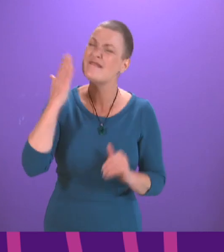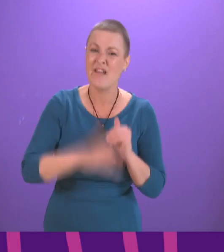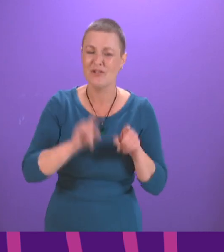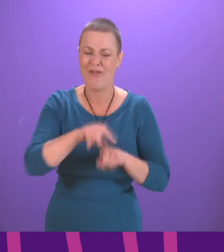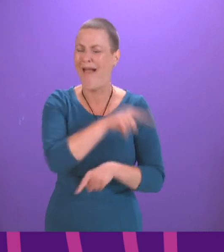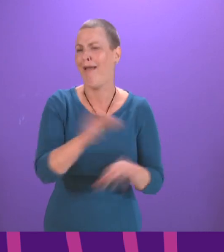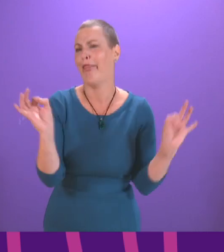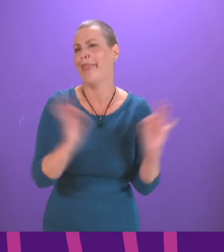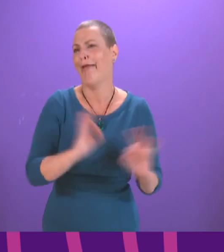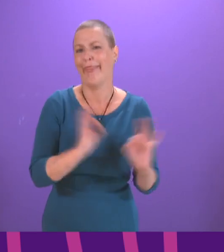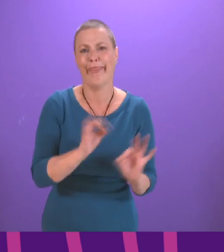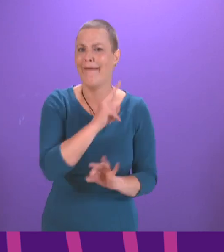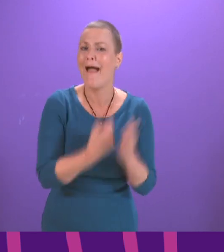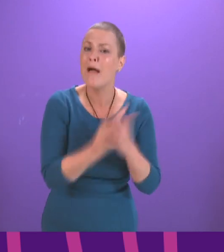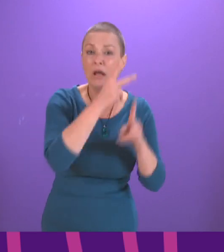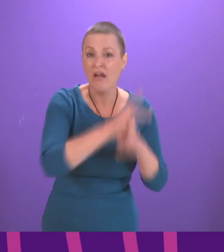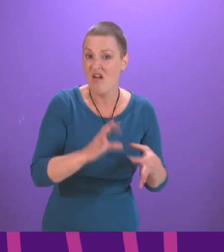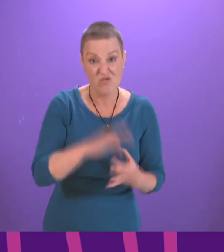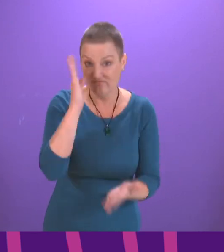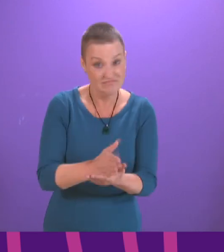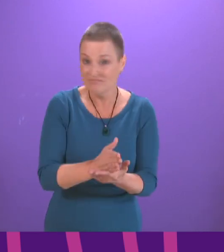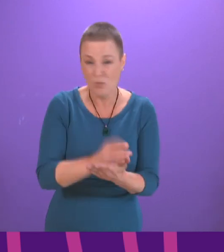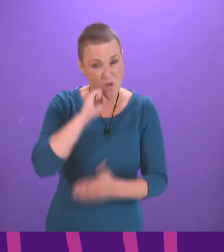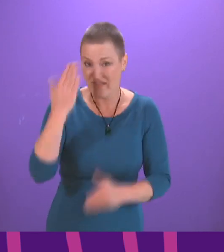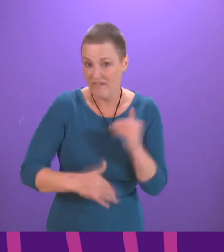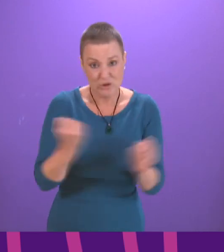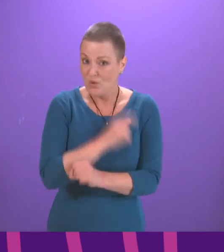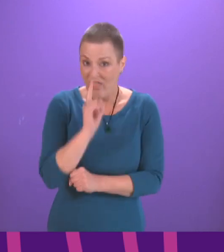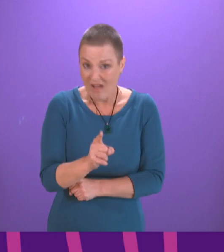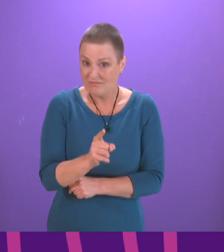or the seriousness of what happened and of all the factors that may, to a large extent